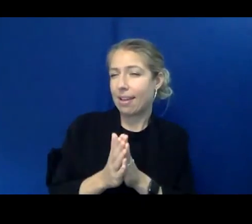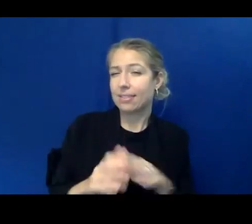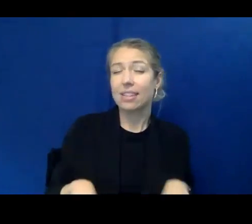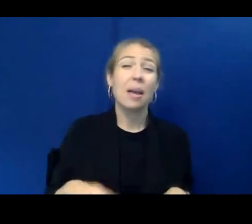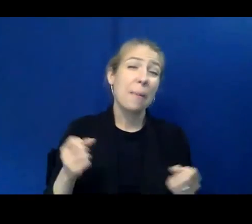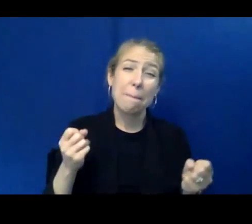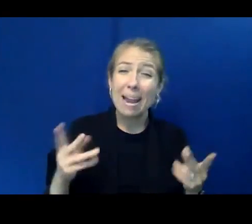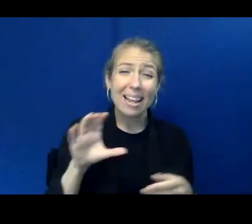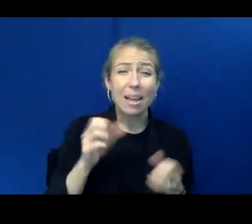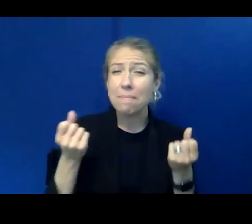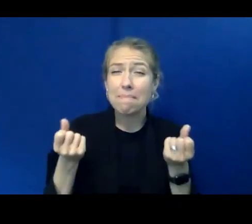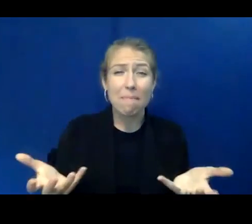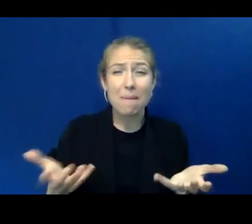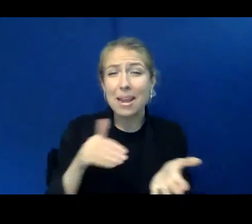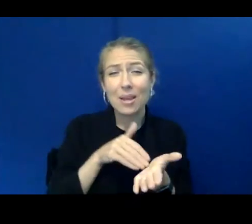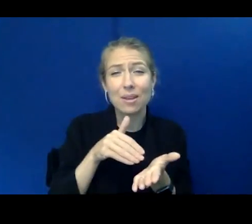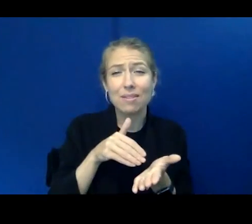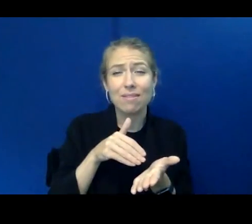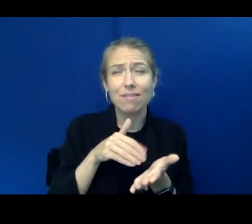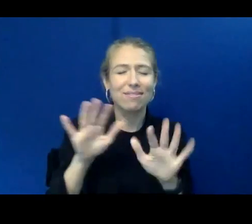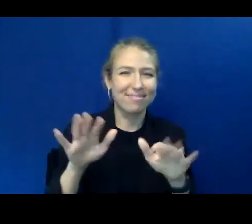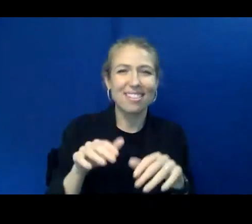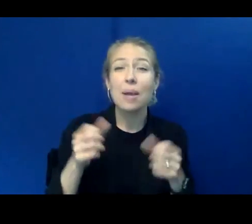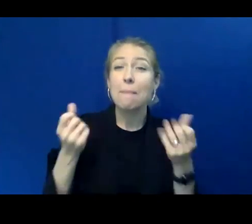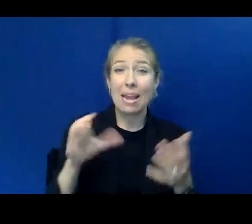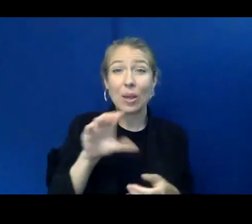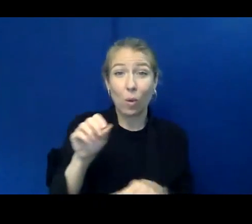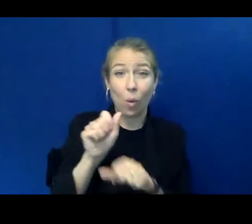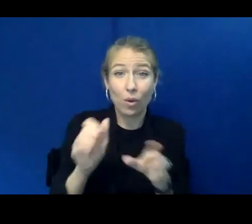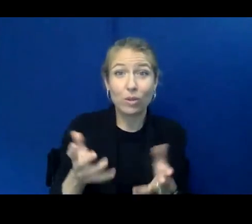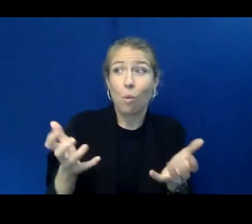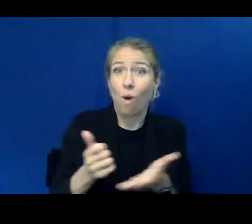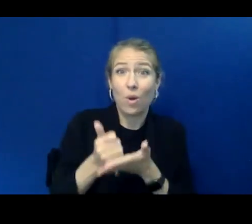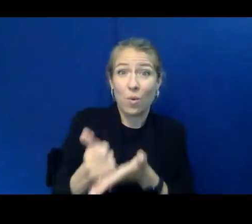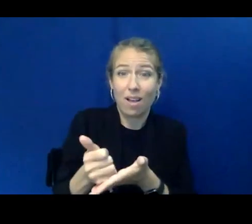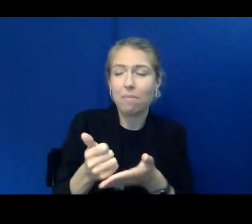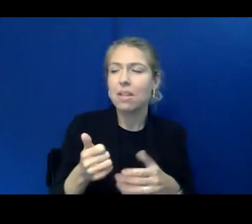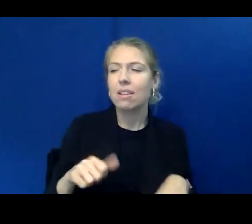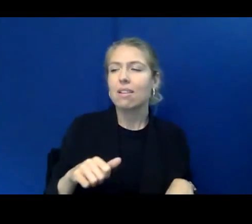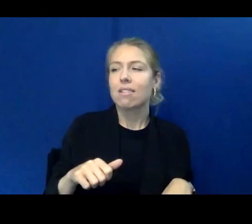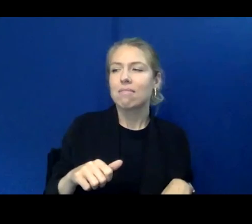So helping prepare them to help their colleague or their employee, I think that totally makes